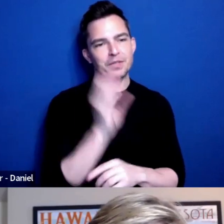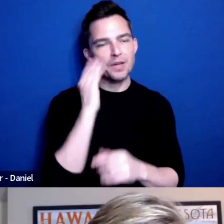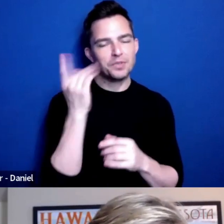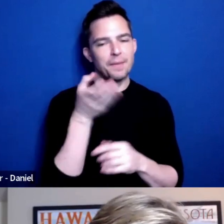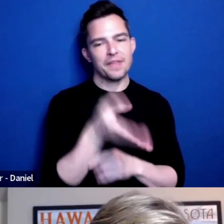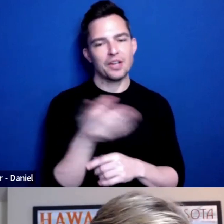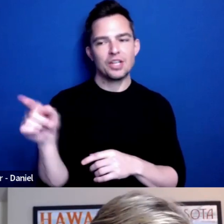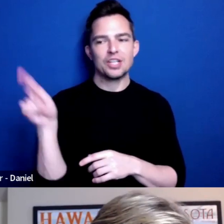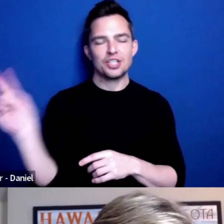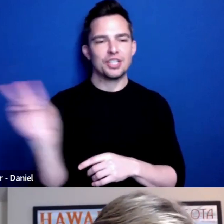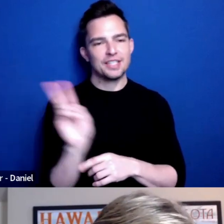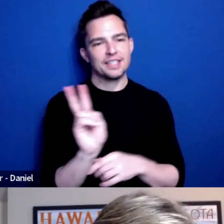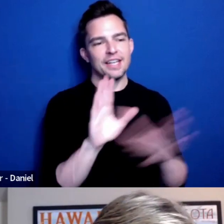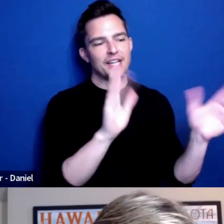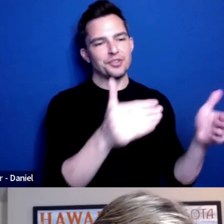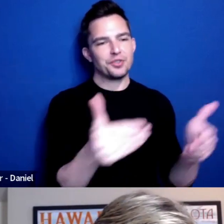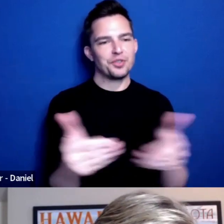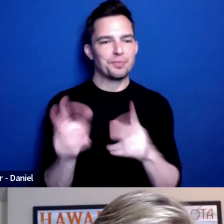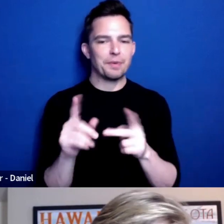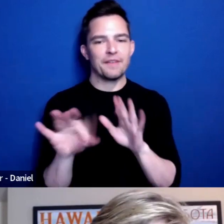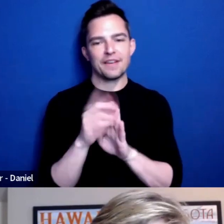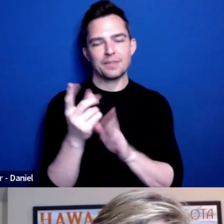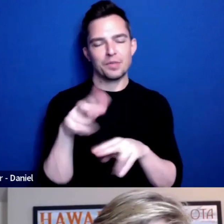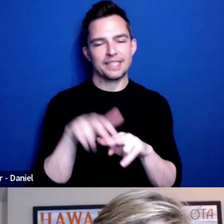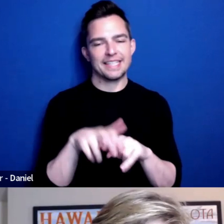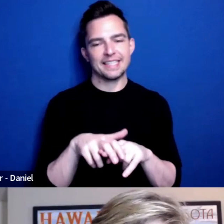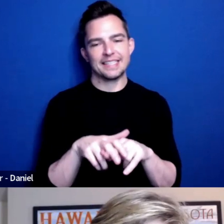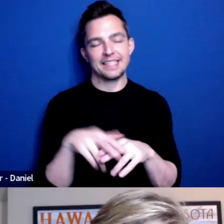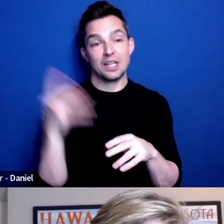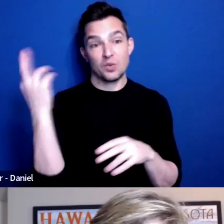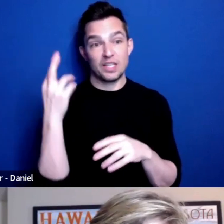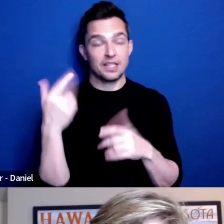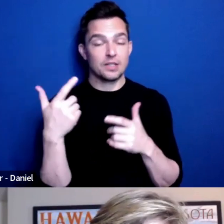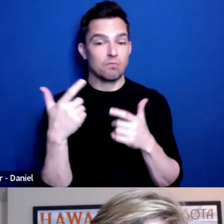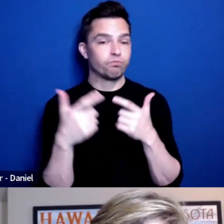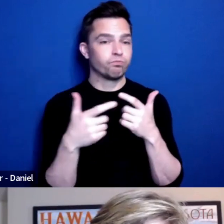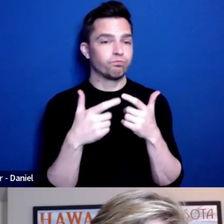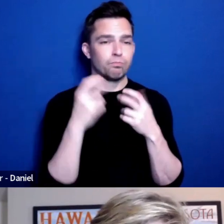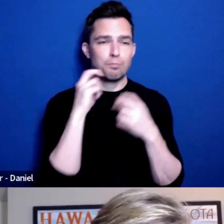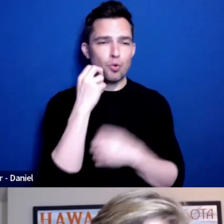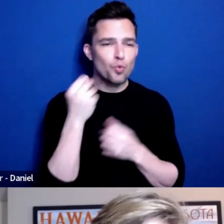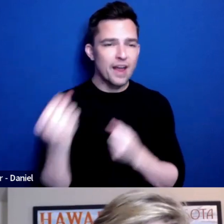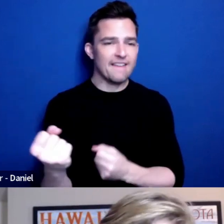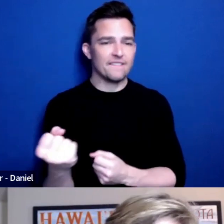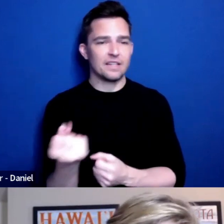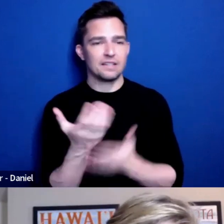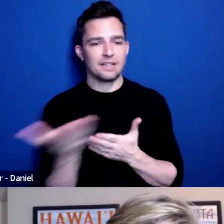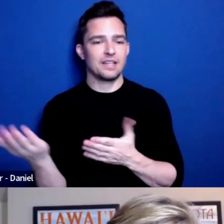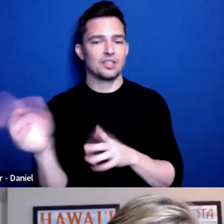me to people helped me find somewhere to sit because it is a tremendously brave thing. To attend a support group for the